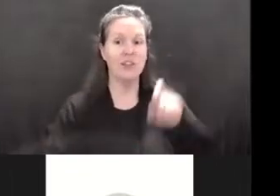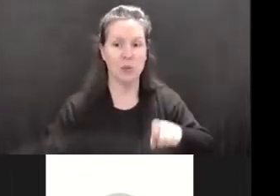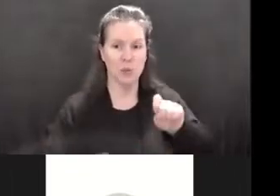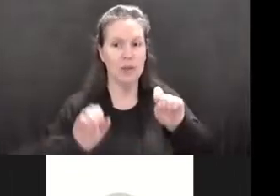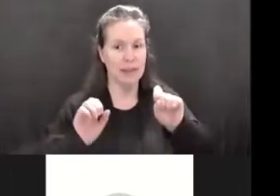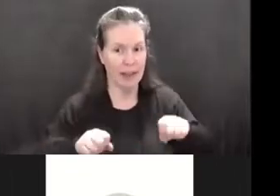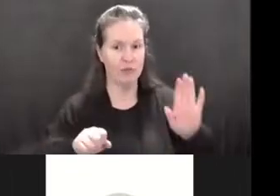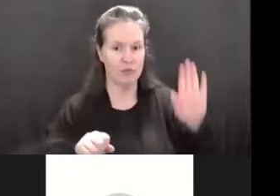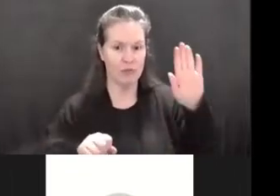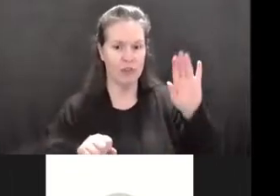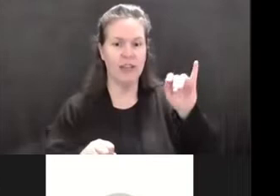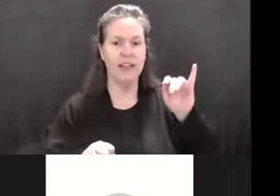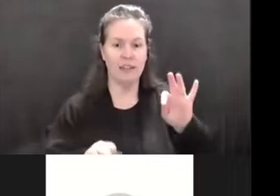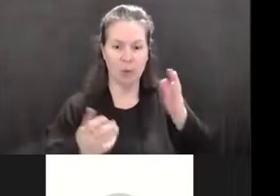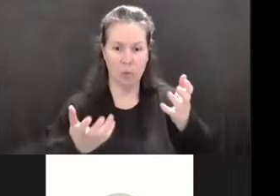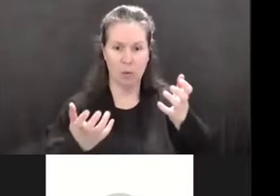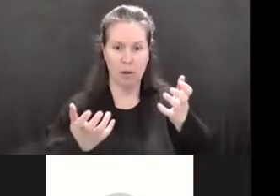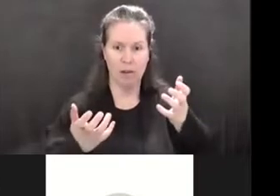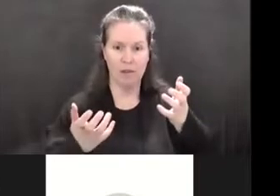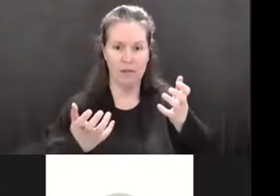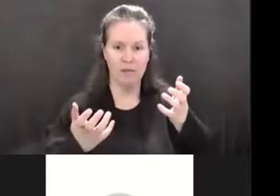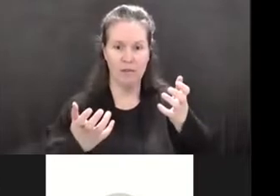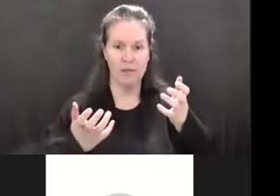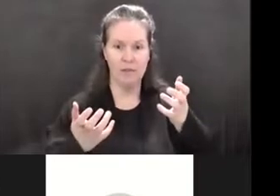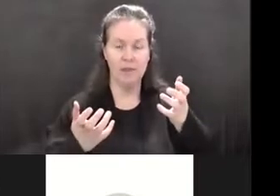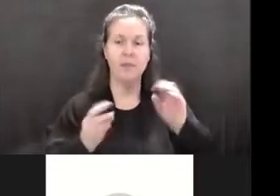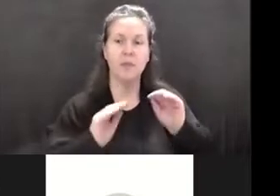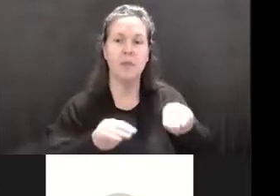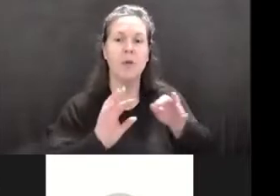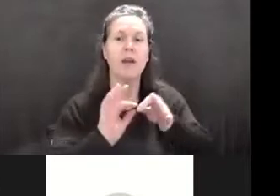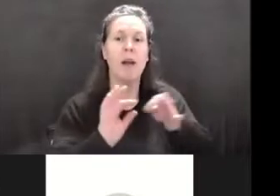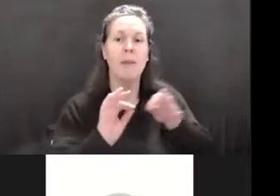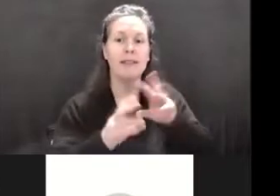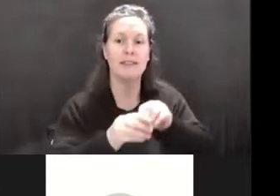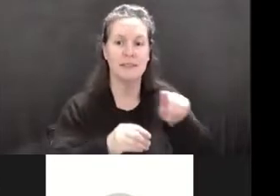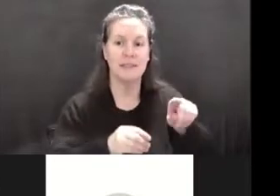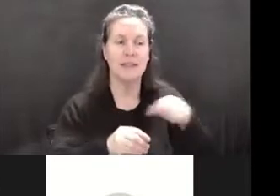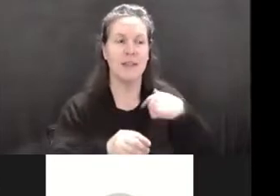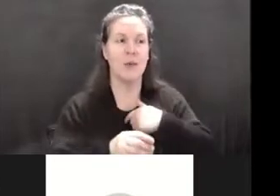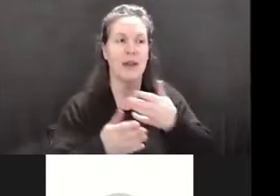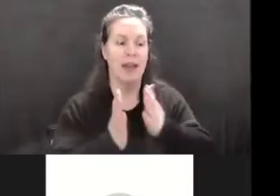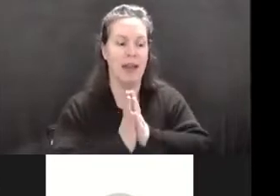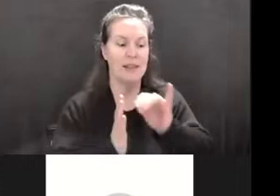If you would like to put a comment in, we're asking that you just raise your hand,